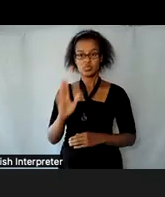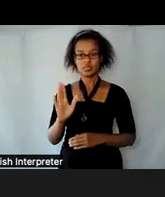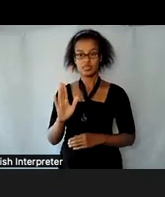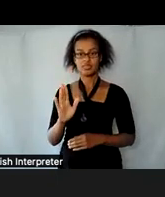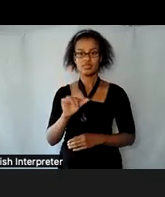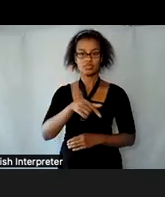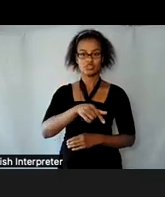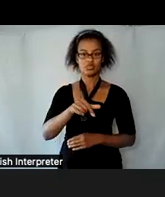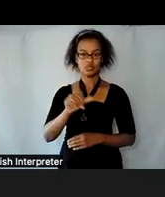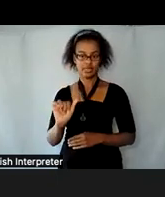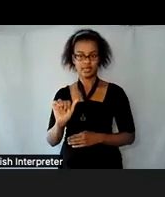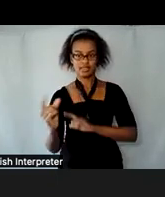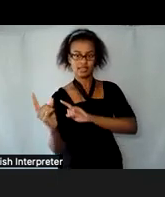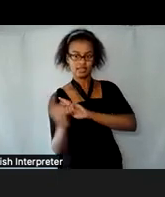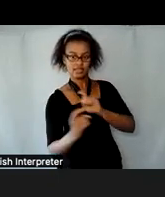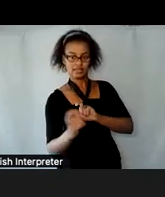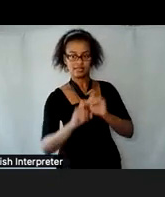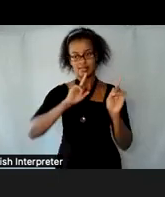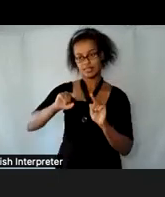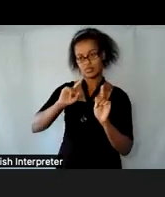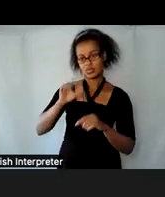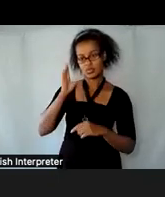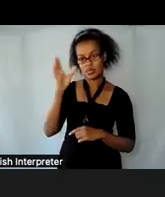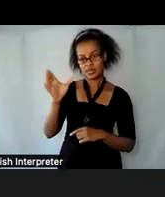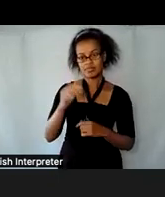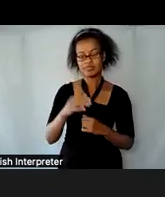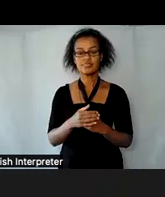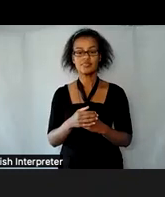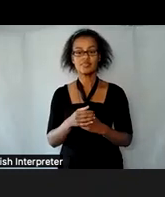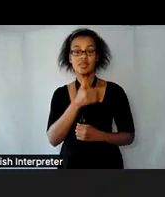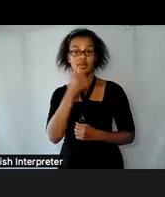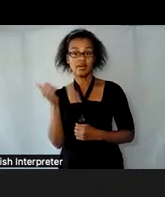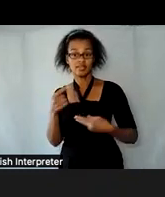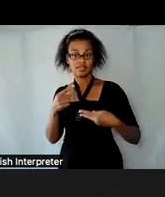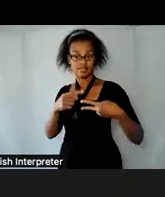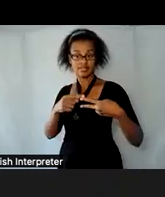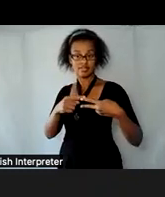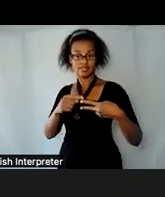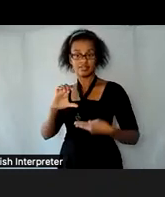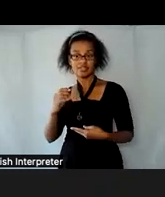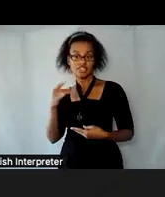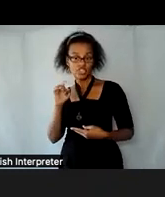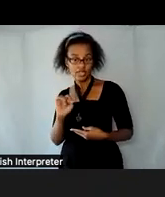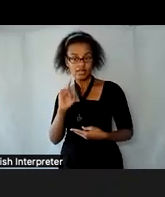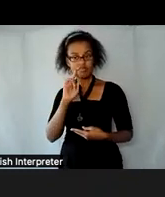And then you have a chat box which is more put, socialize and saying hello and so on.